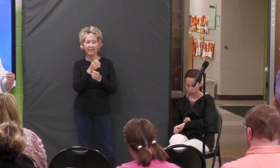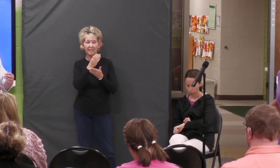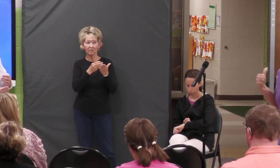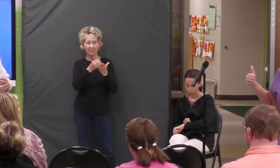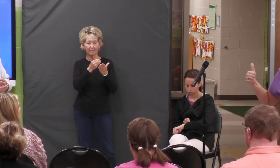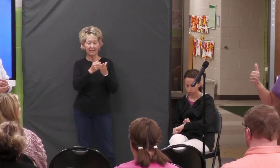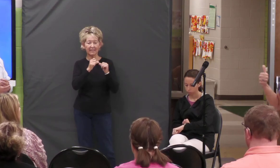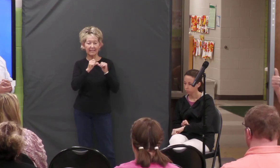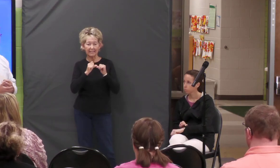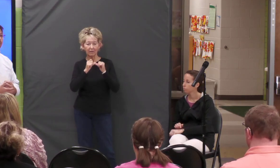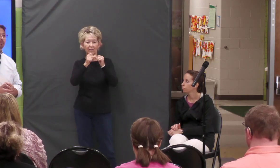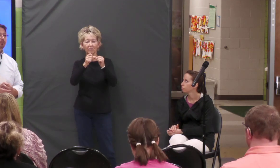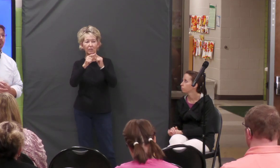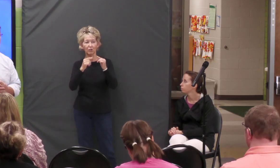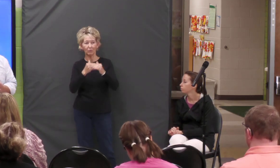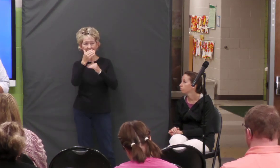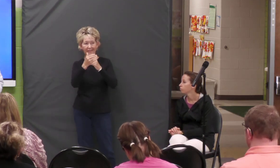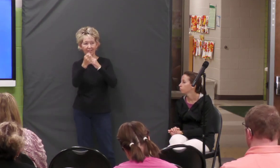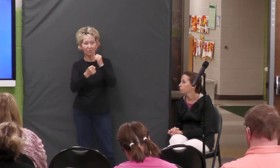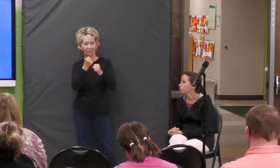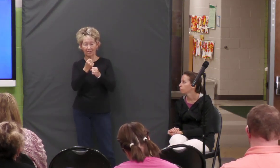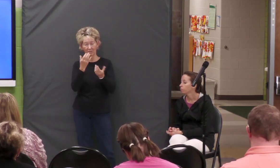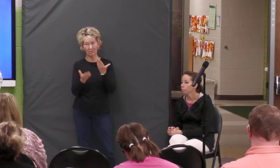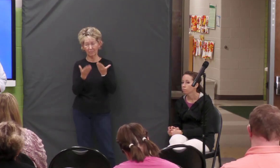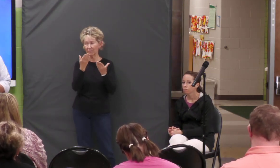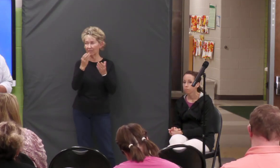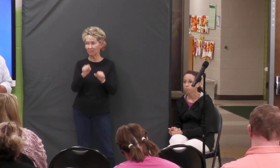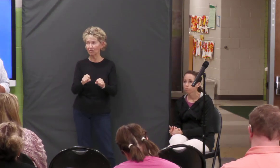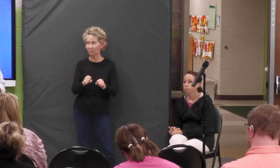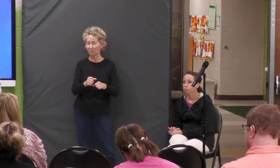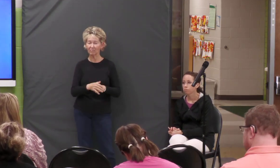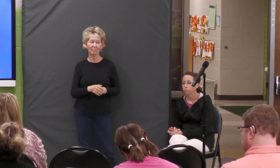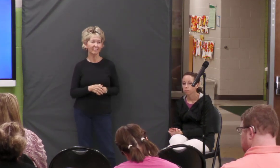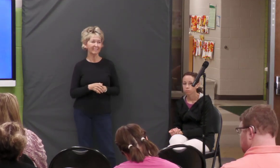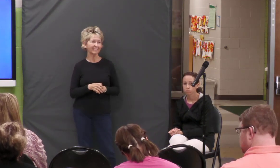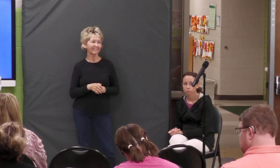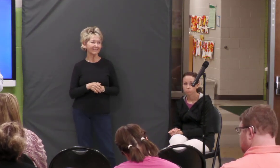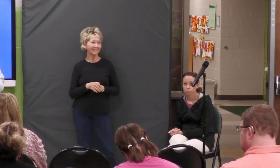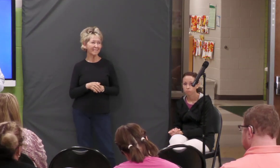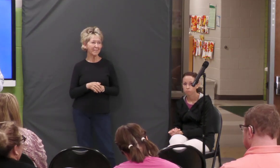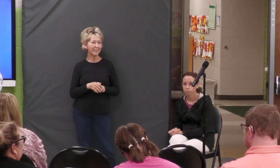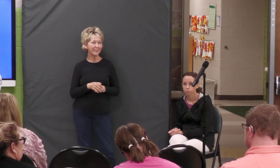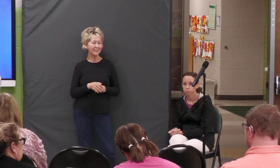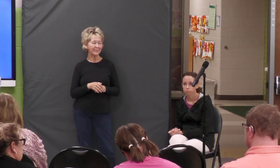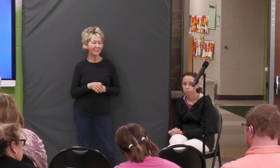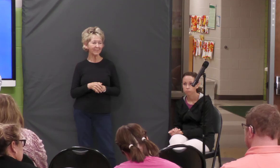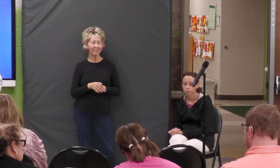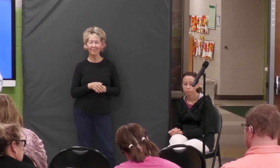year